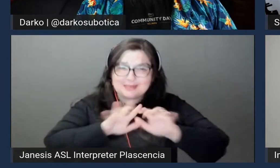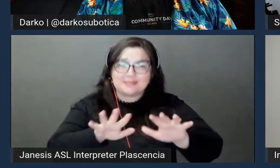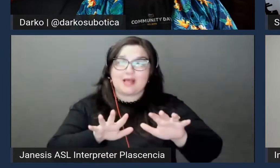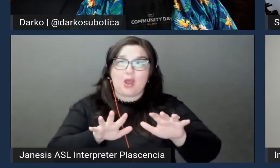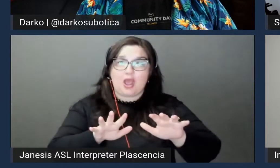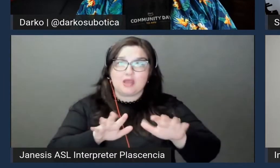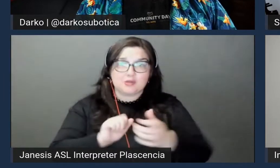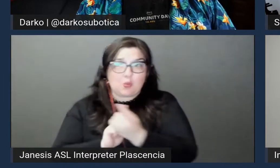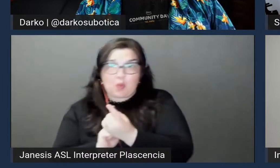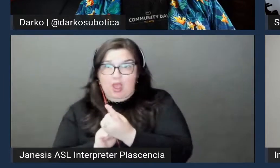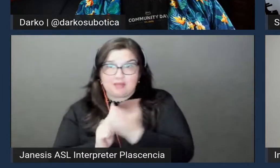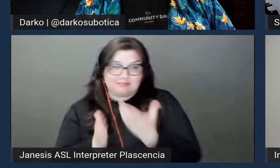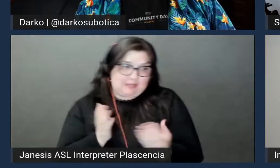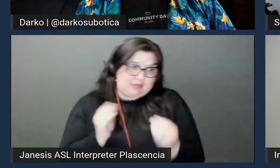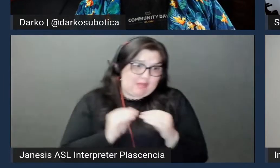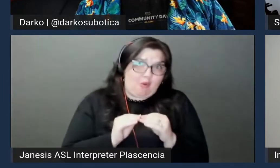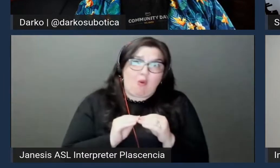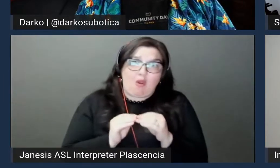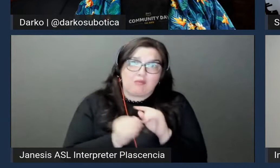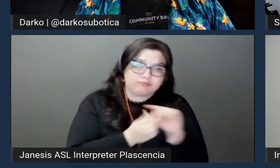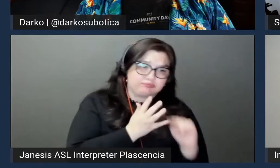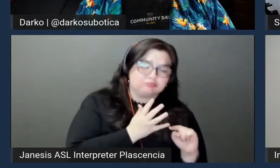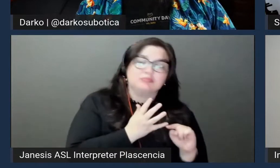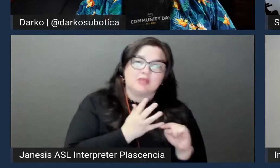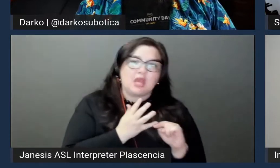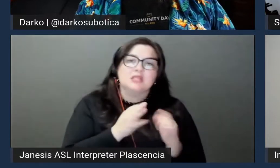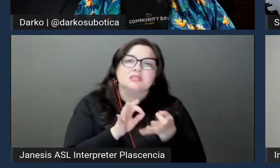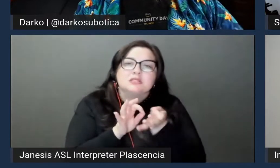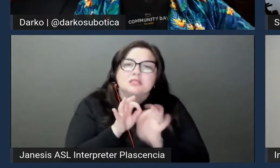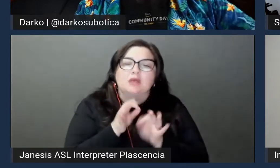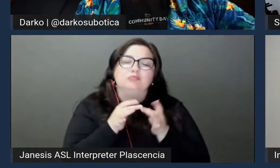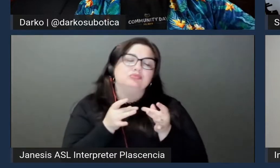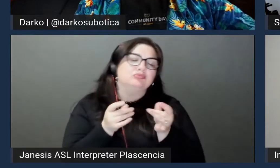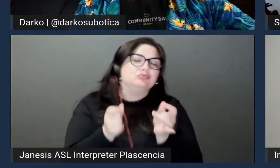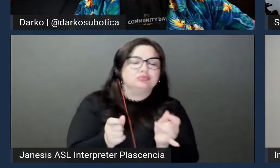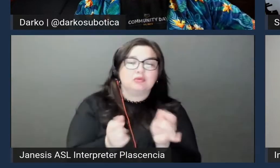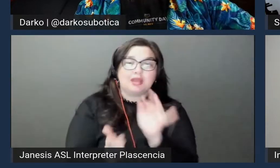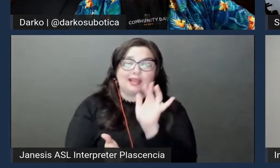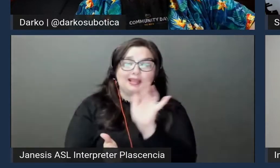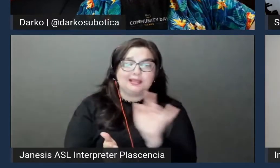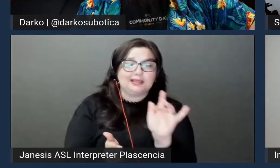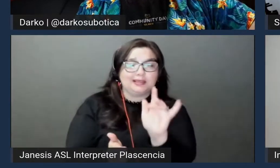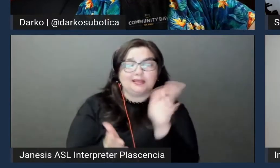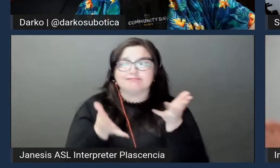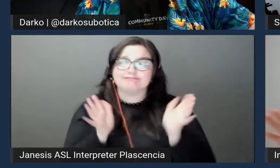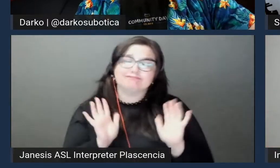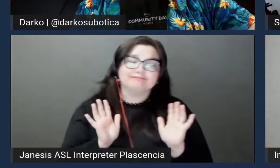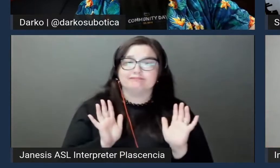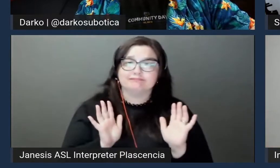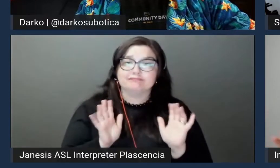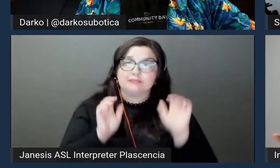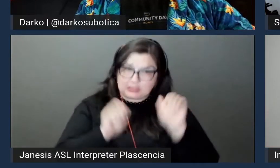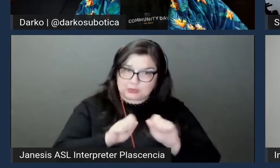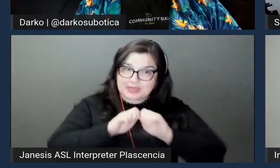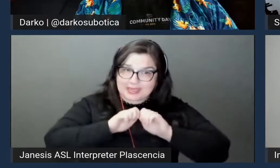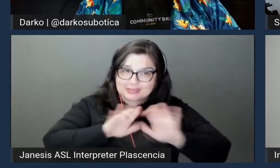So the customer experience is really seamless, like just by clicking a few places in the AWS console, you can then deploy these applications and models